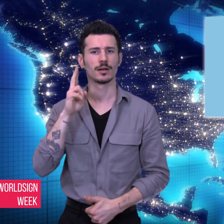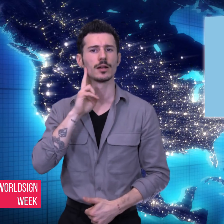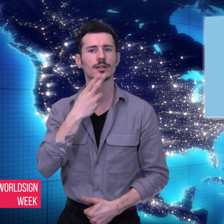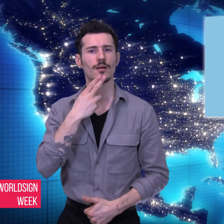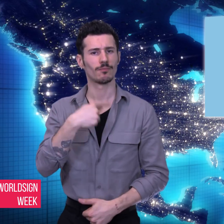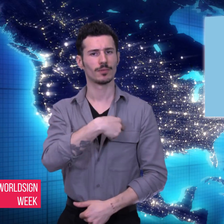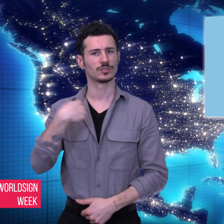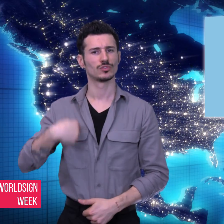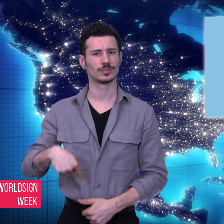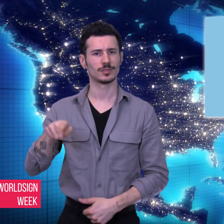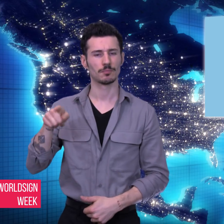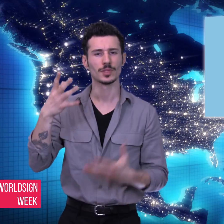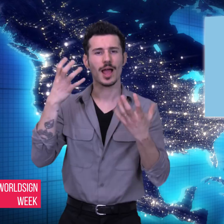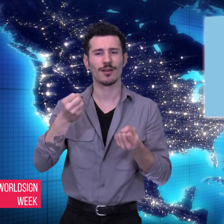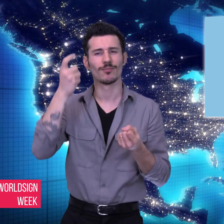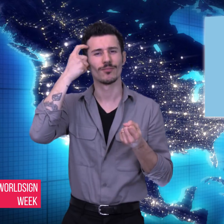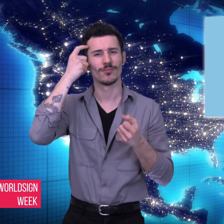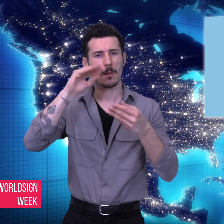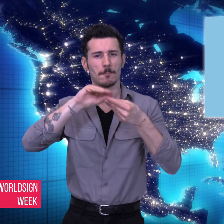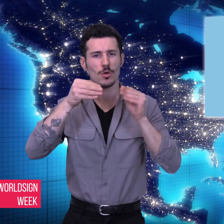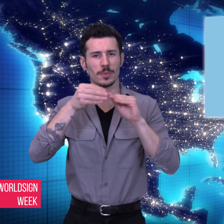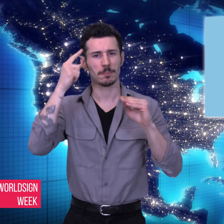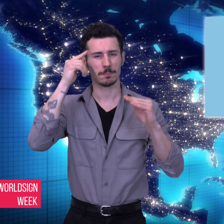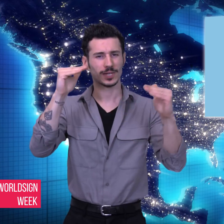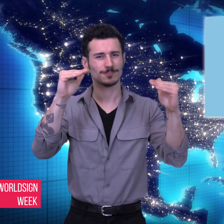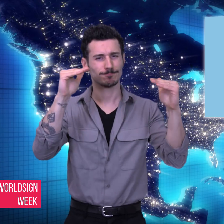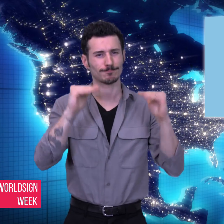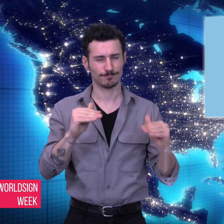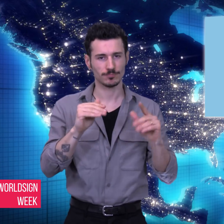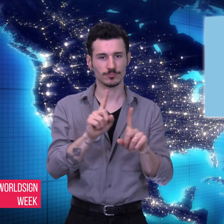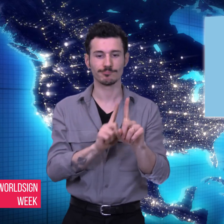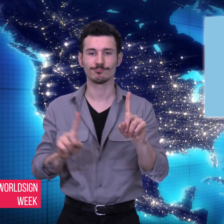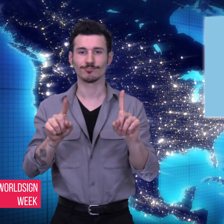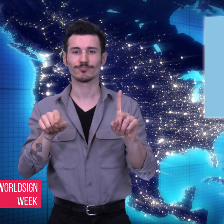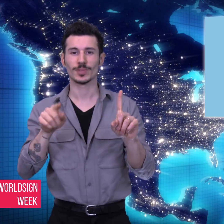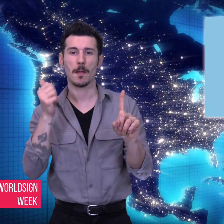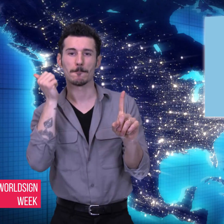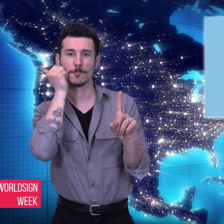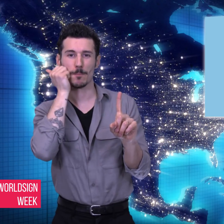chained by his elderly mother for twelve years